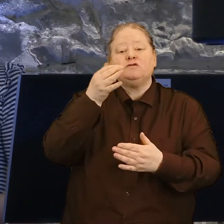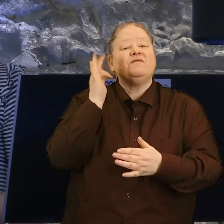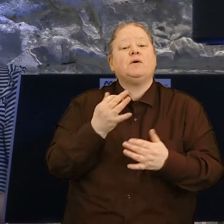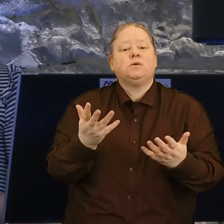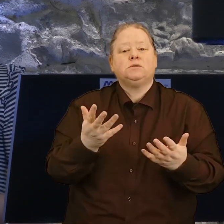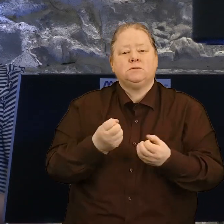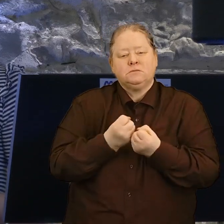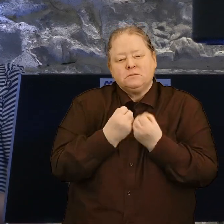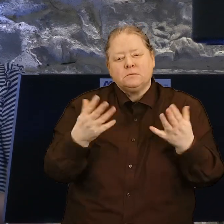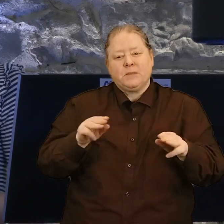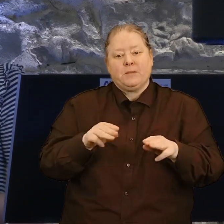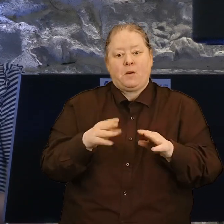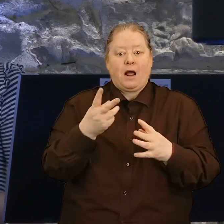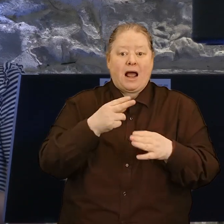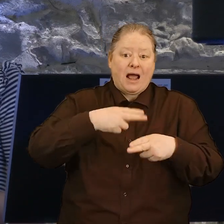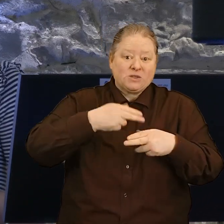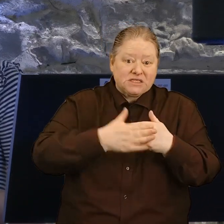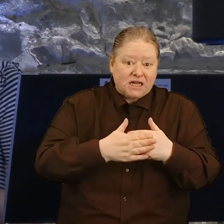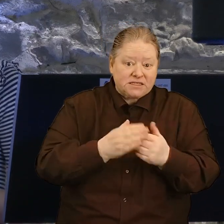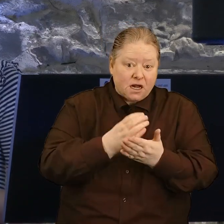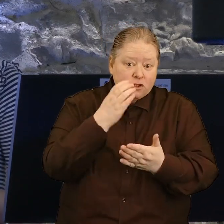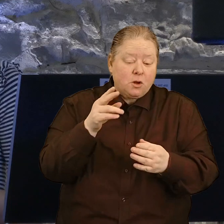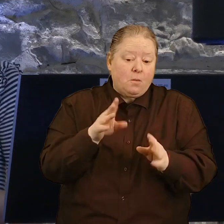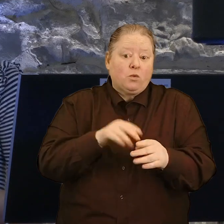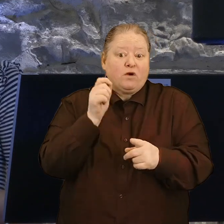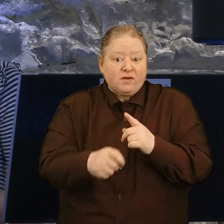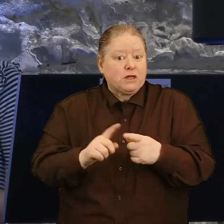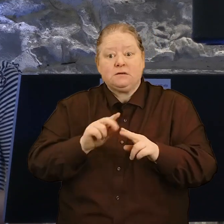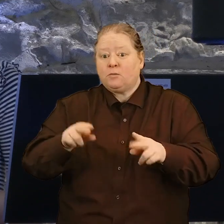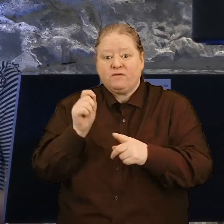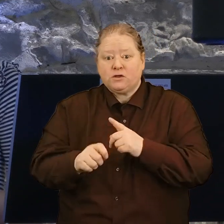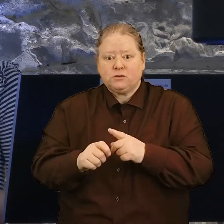"many persons outside the College, both professional and non-professional, have communicated their desire to